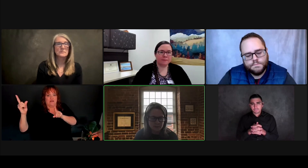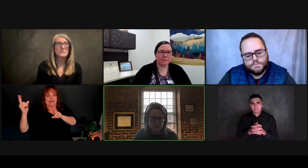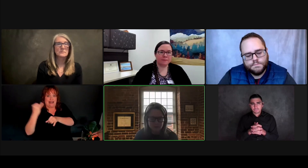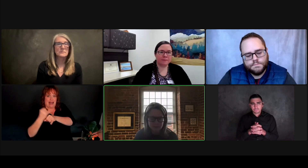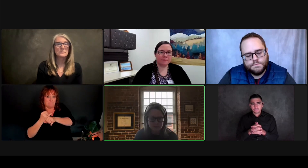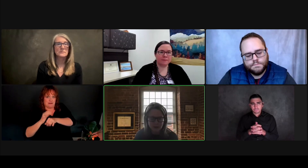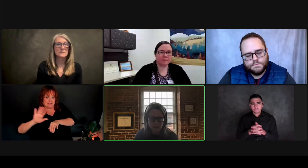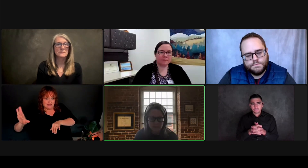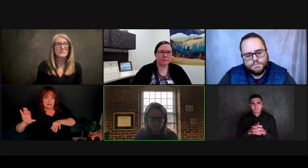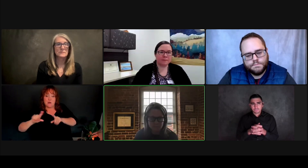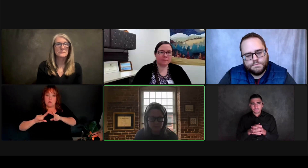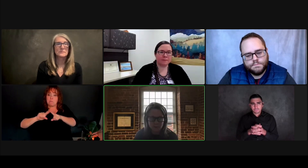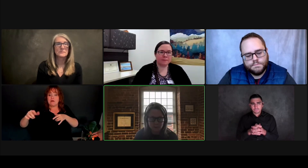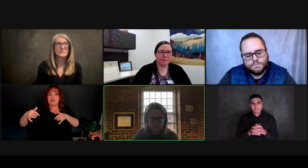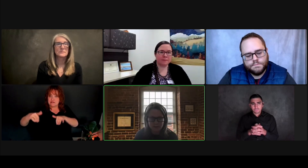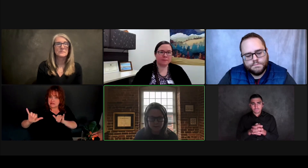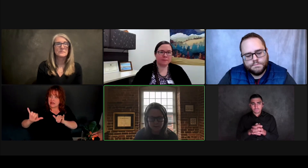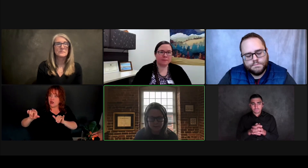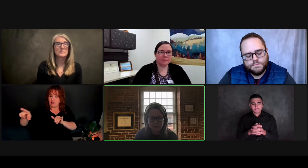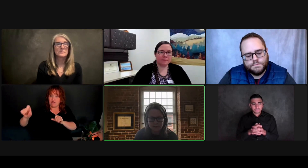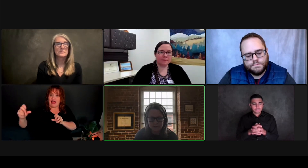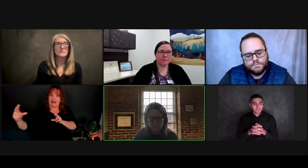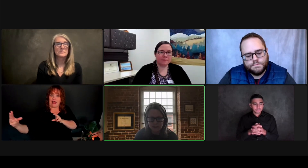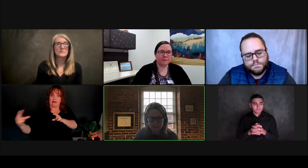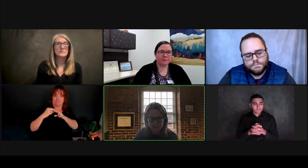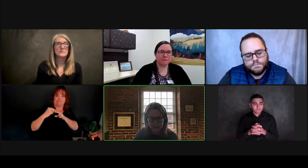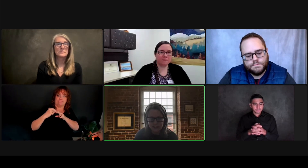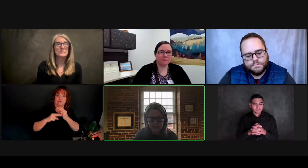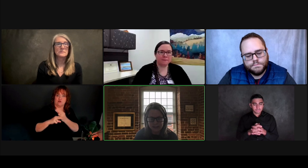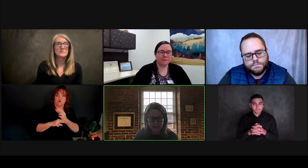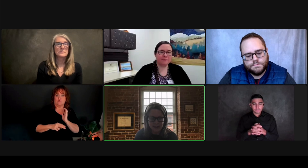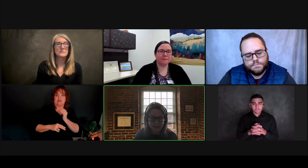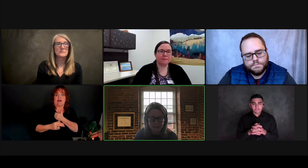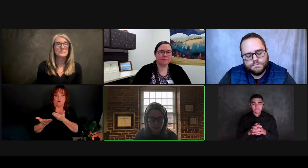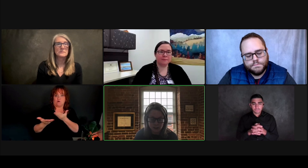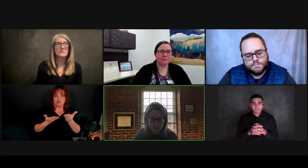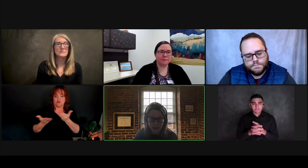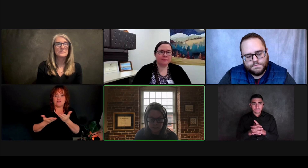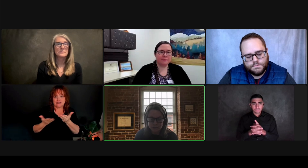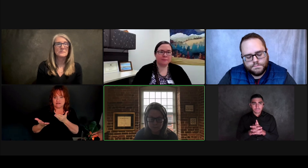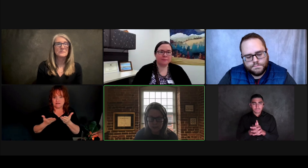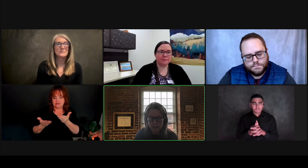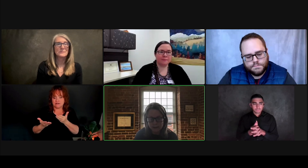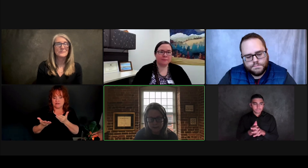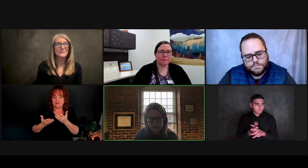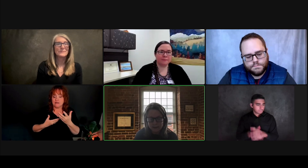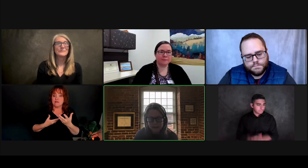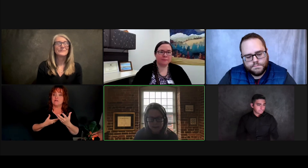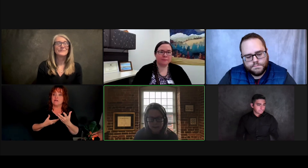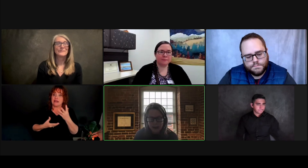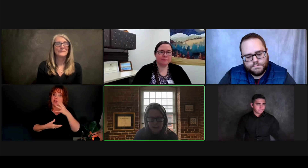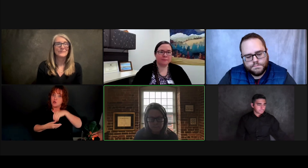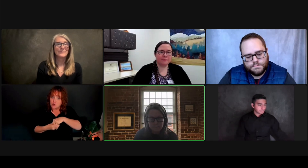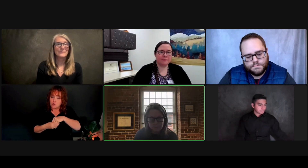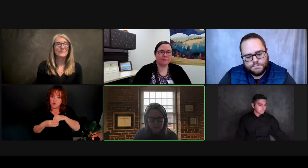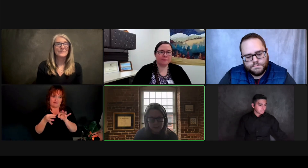able to use our services as much as they need. And that does include captioned media.